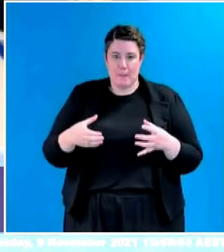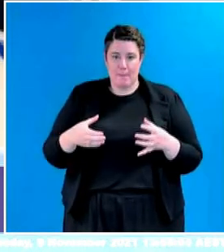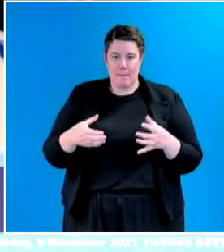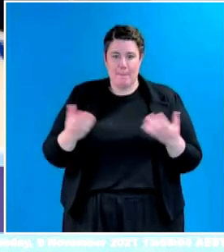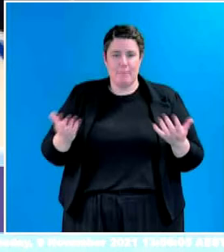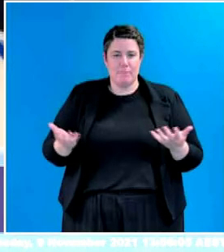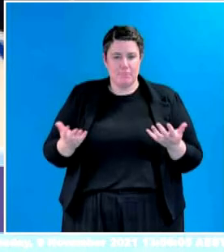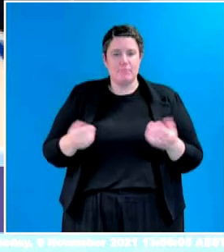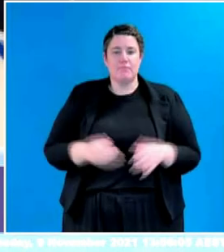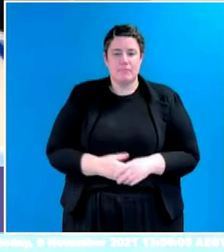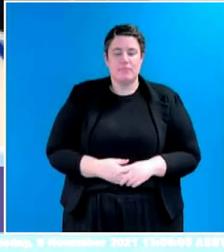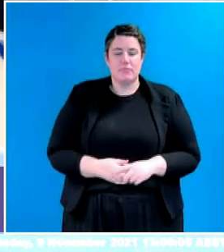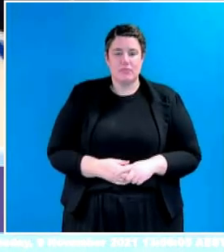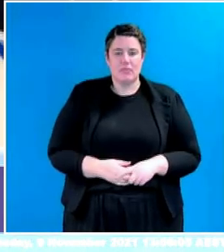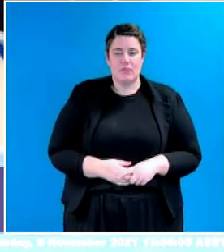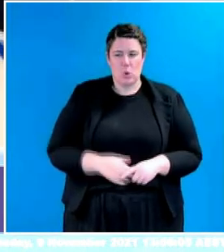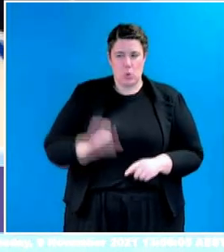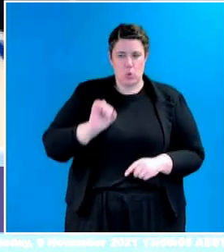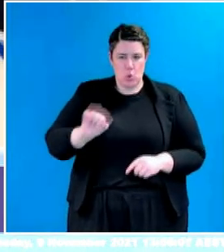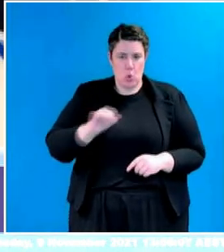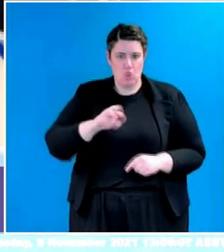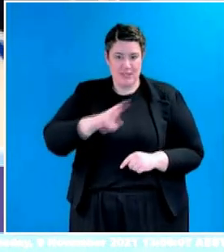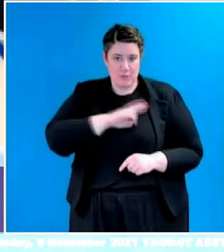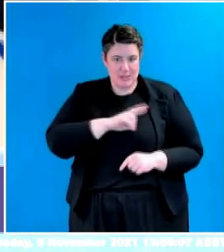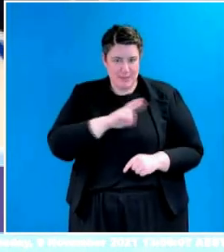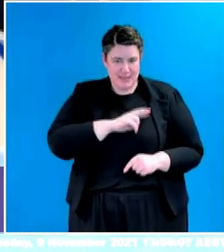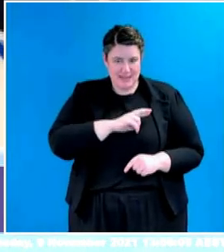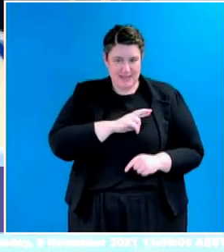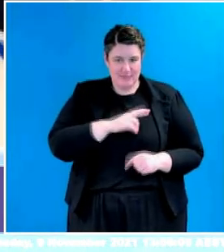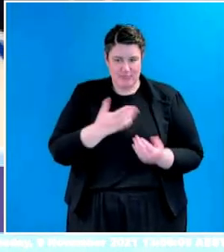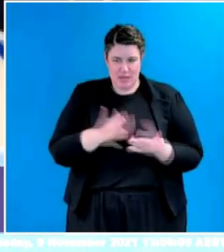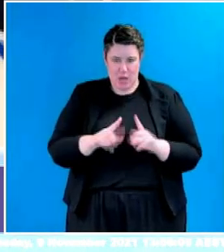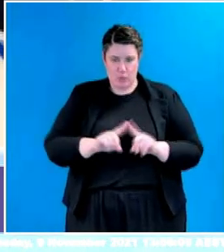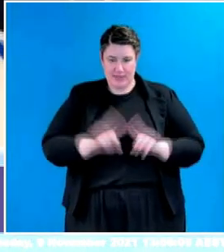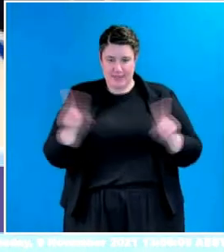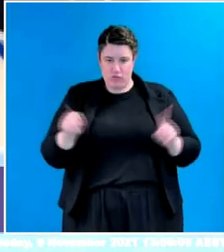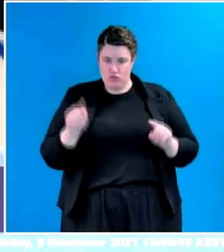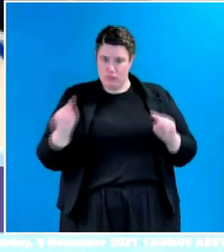What are your responsibilities and how do they differ from Ms Robertson's?